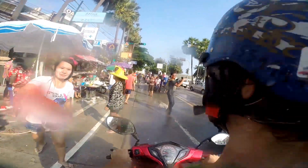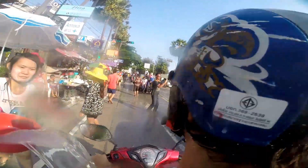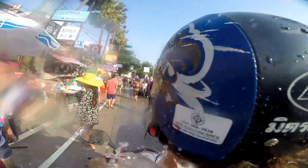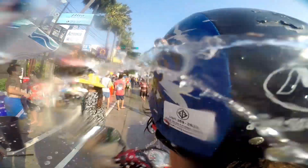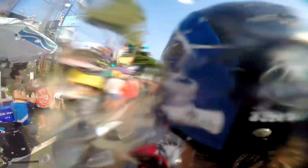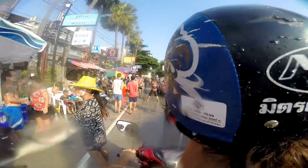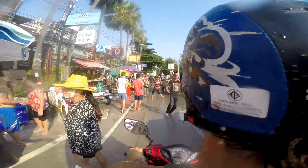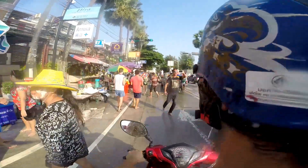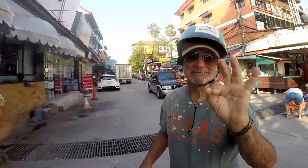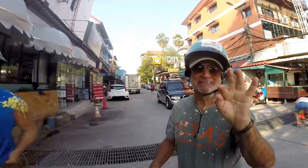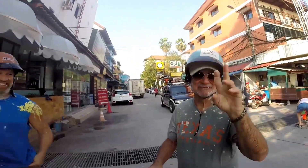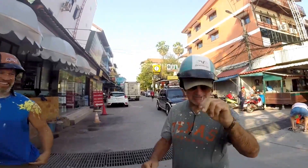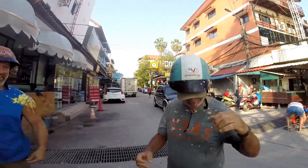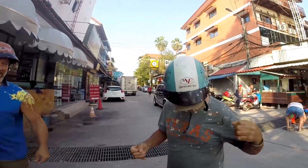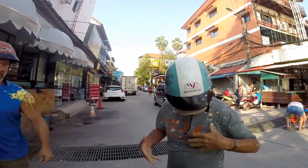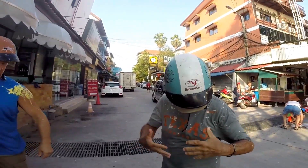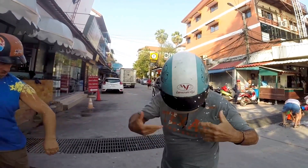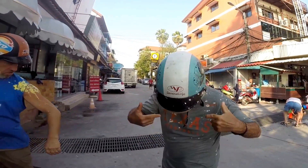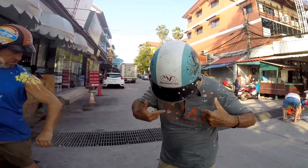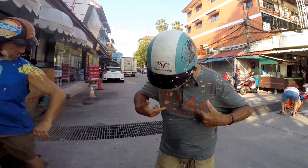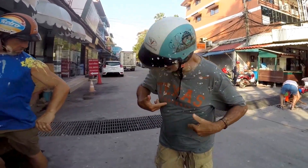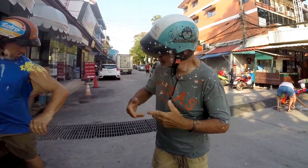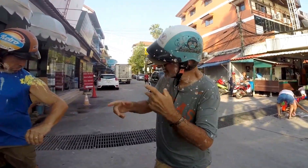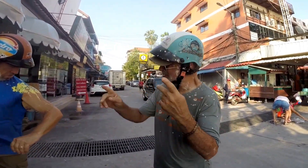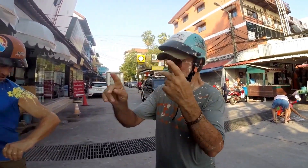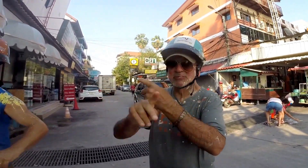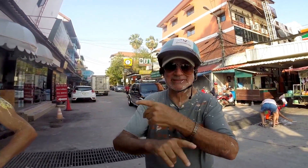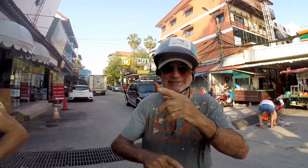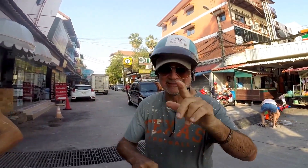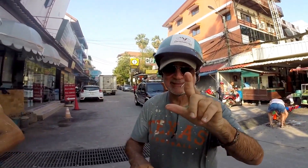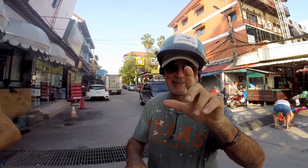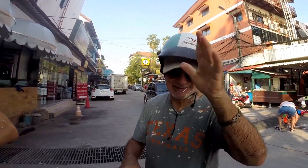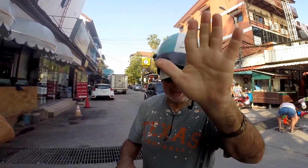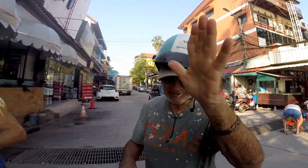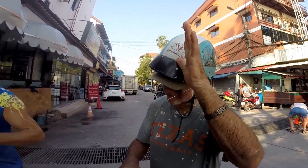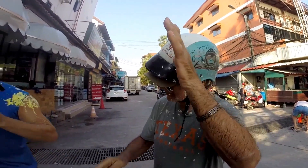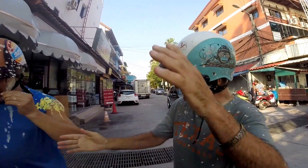That was fun, I got some stuff on me. Your dad has more on him though.